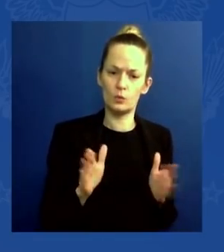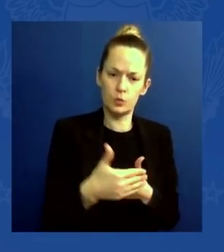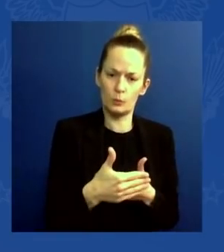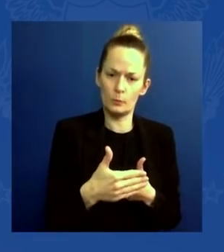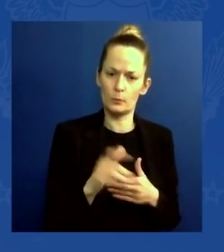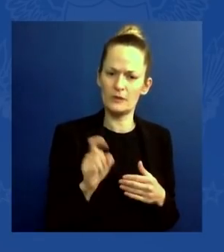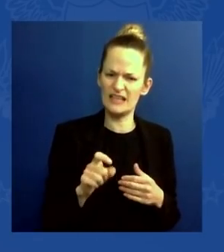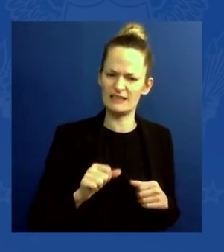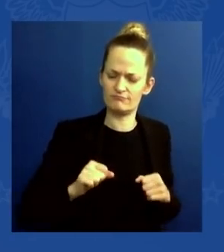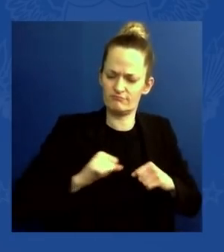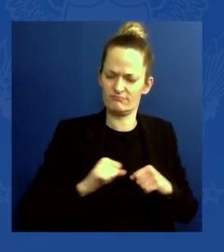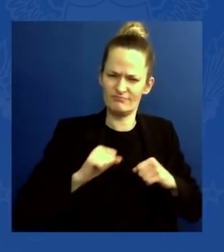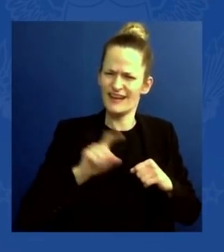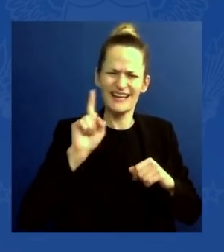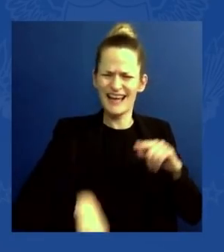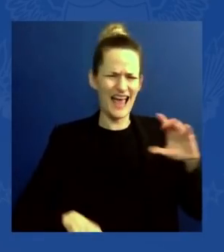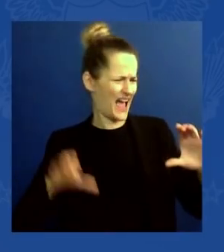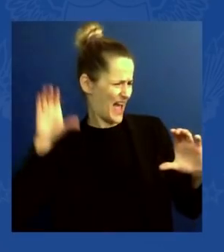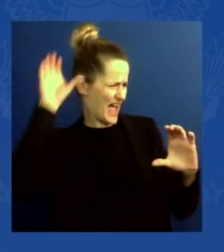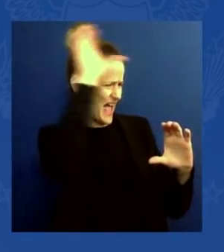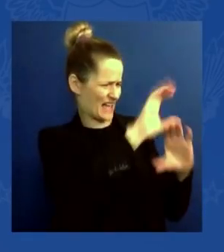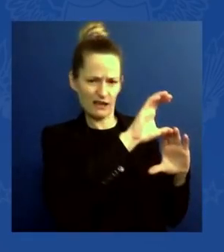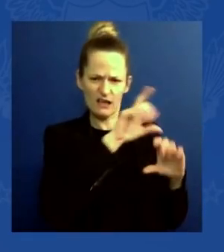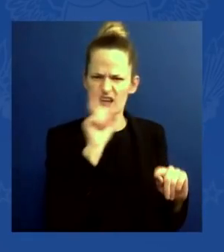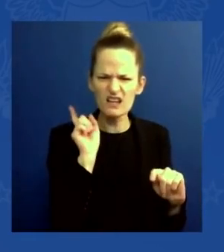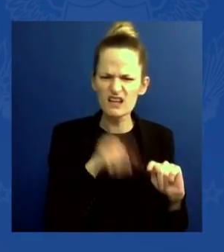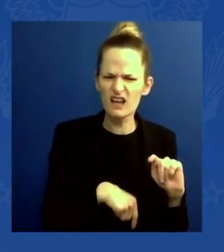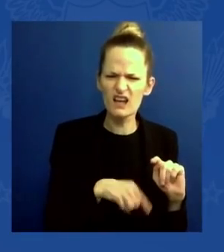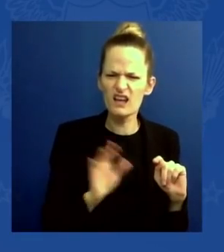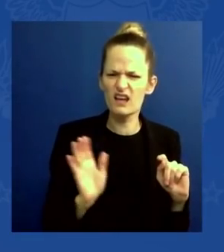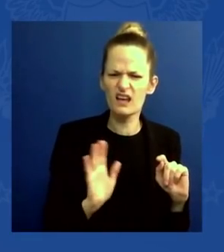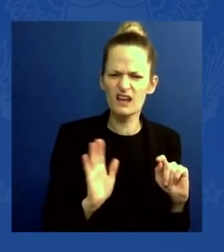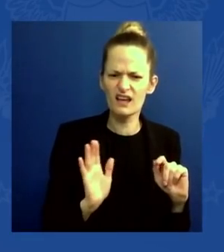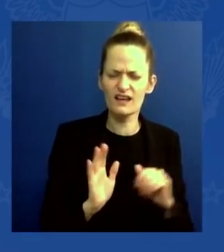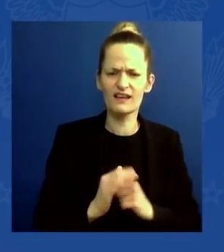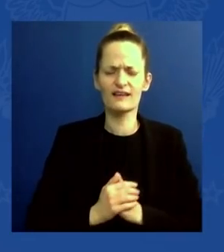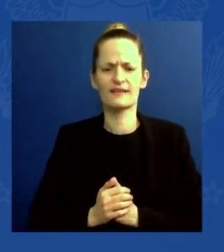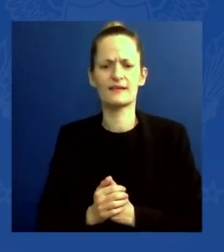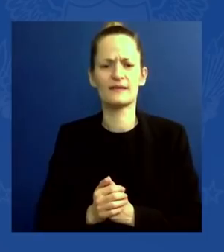we passed in our last piece of legislation. And this bill is fiscally responsible.